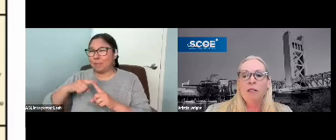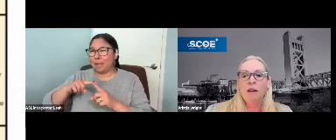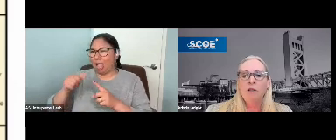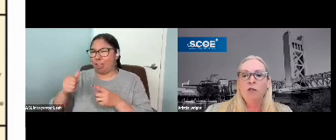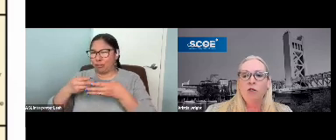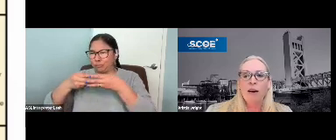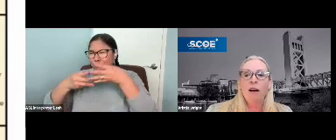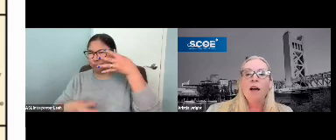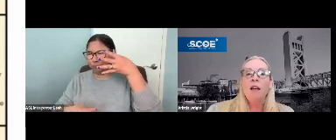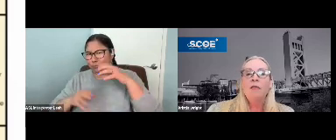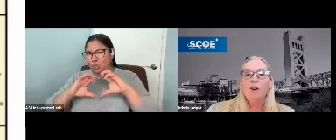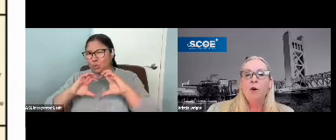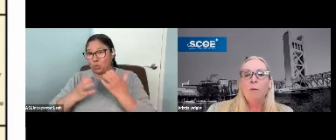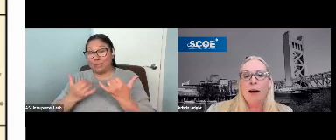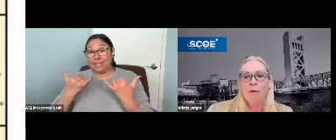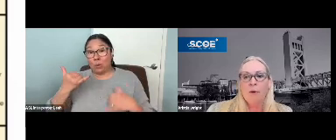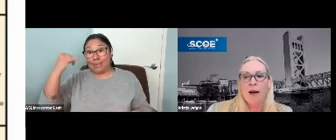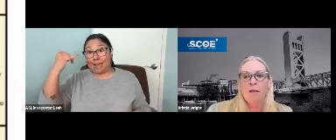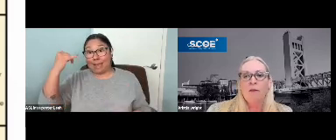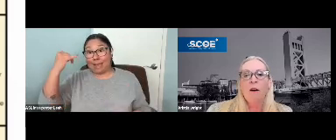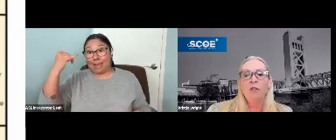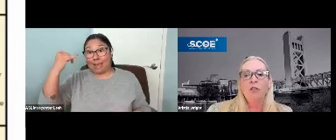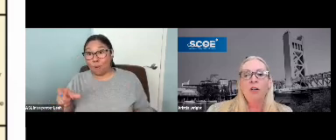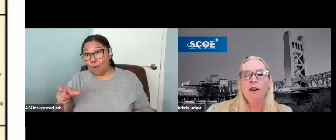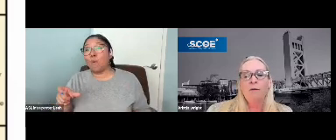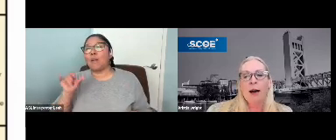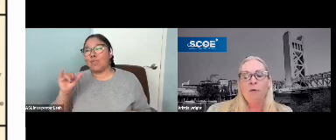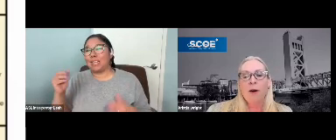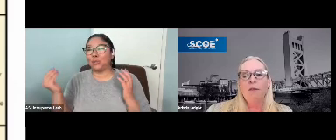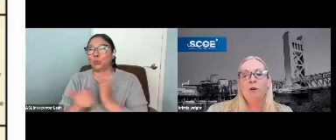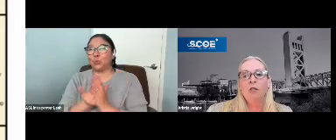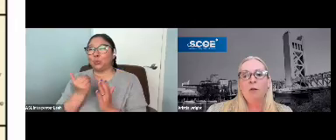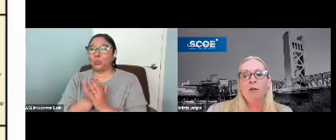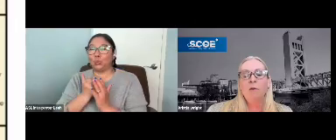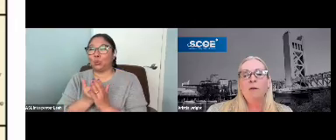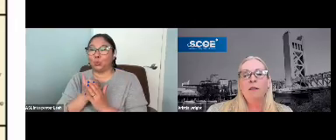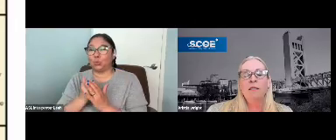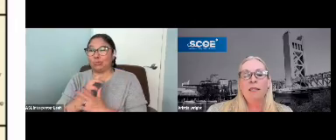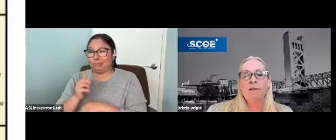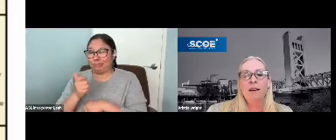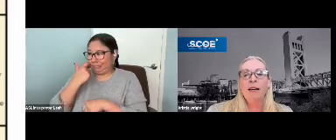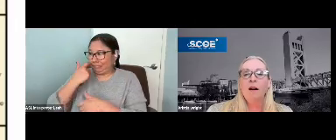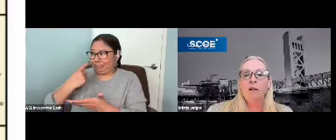that you see on the screen the new pathway, the alternative pathway for students with significant